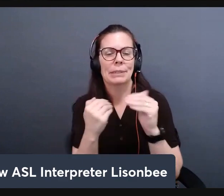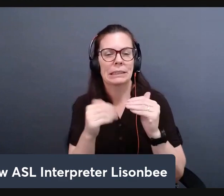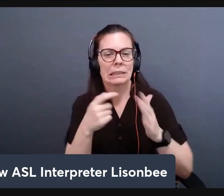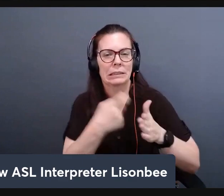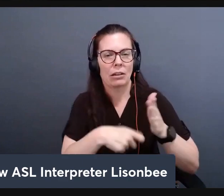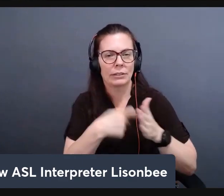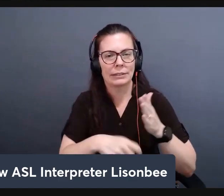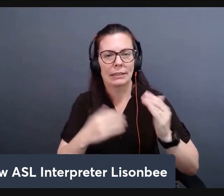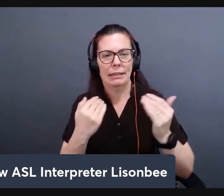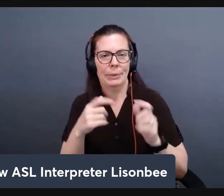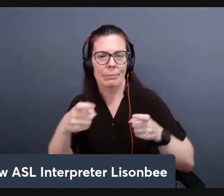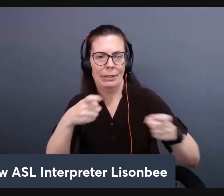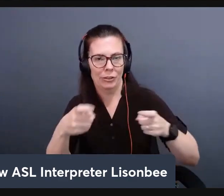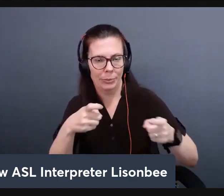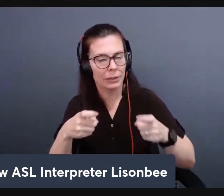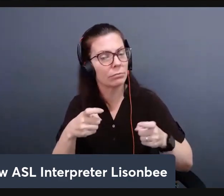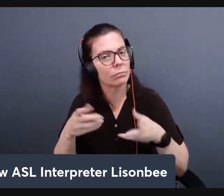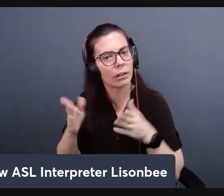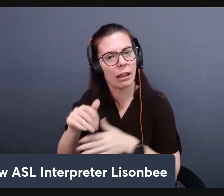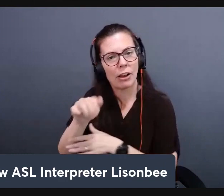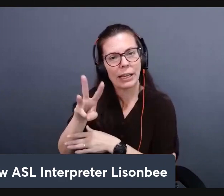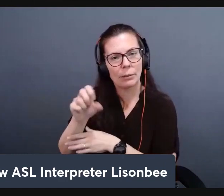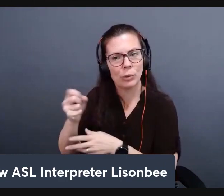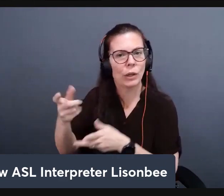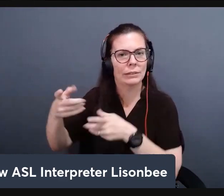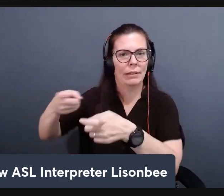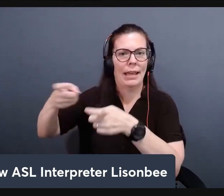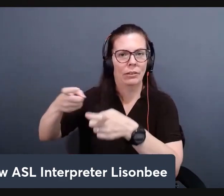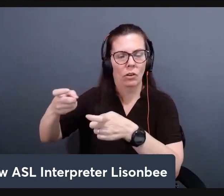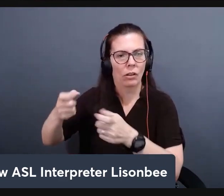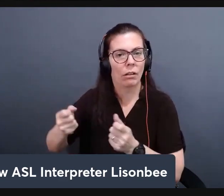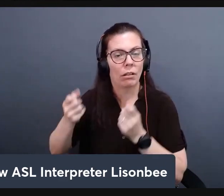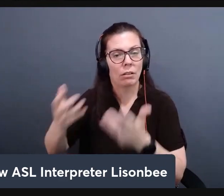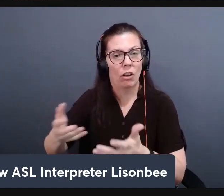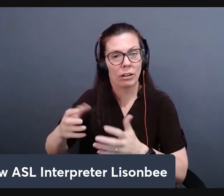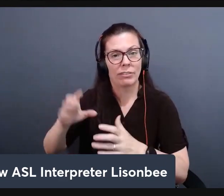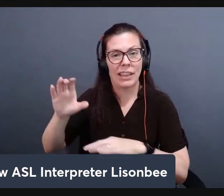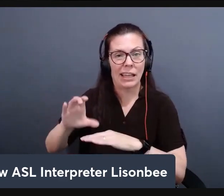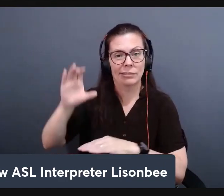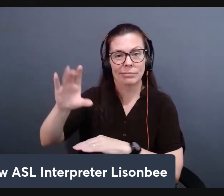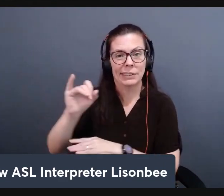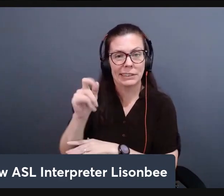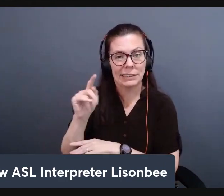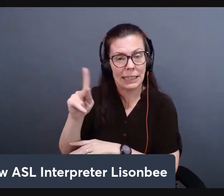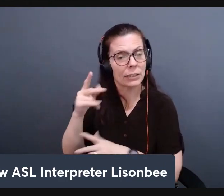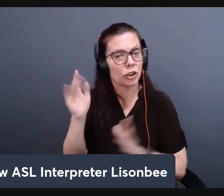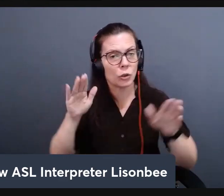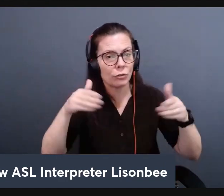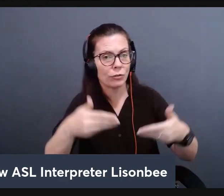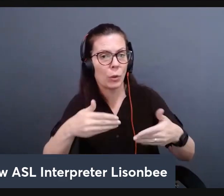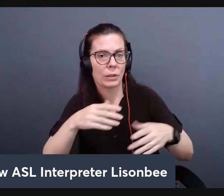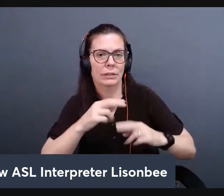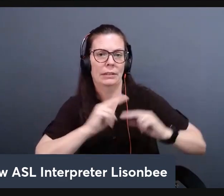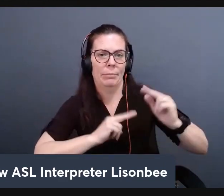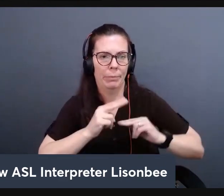And we really let AWS handle as much of the stack as possible so that you can focus on building your application